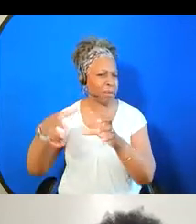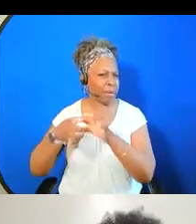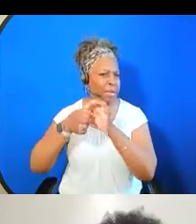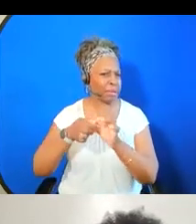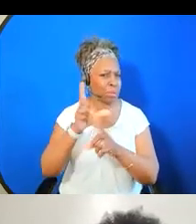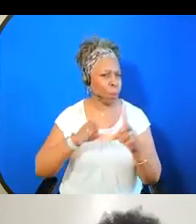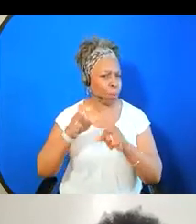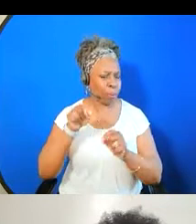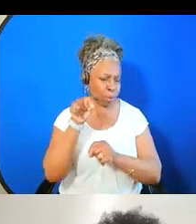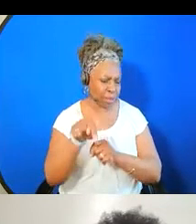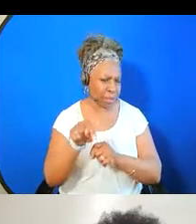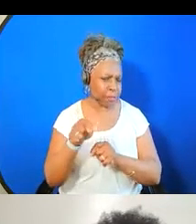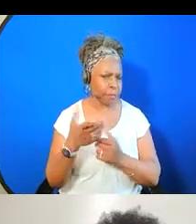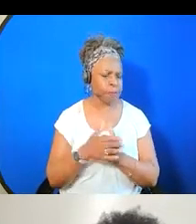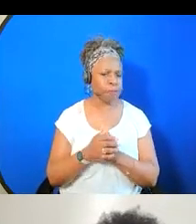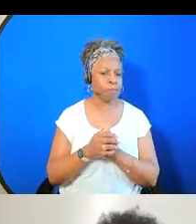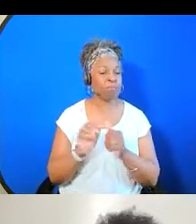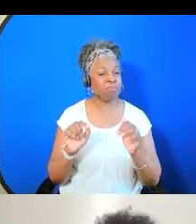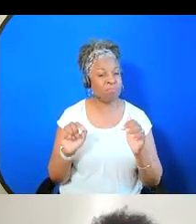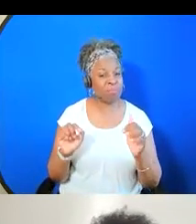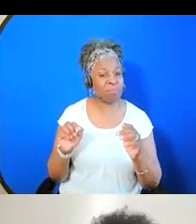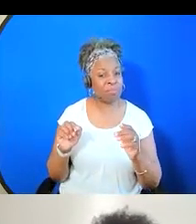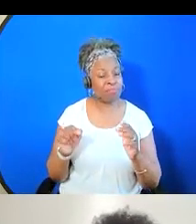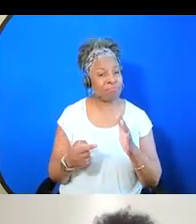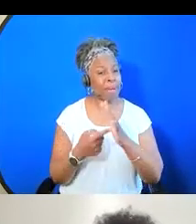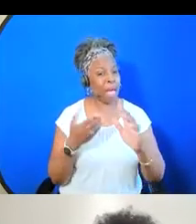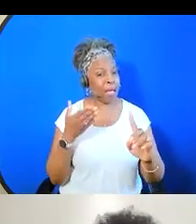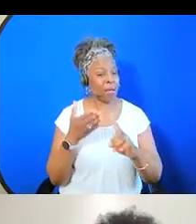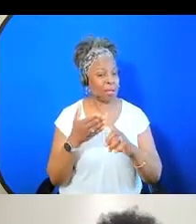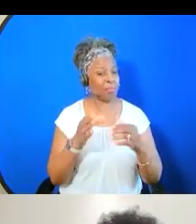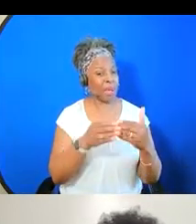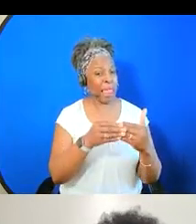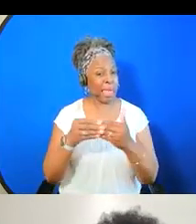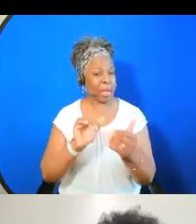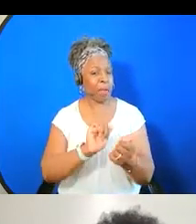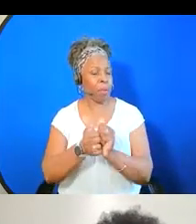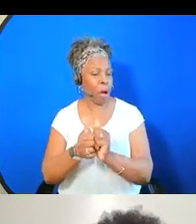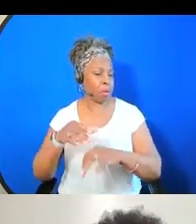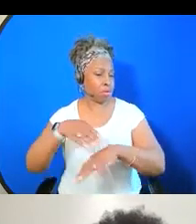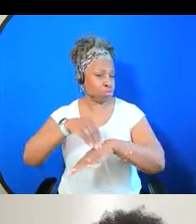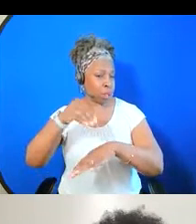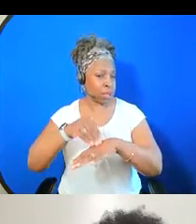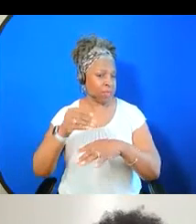One of our main objects is to be a leading partner in Sweden for socially engaged practices,